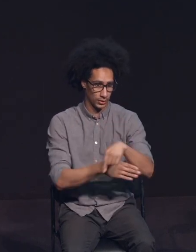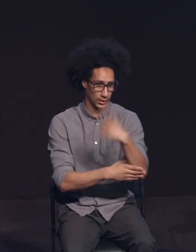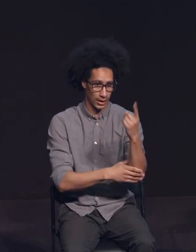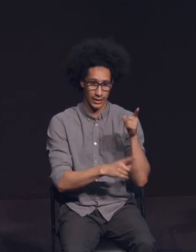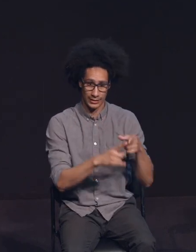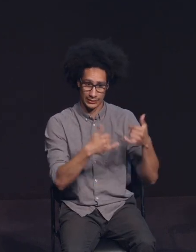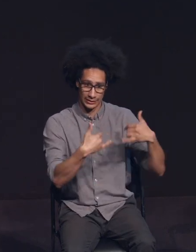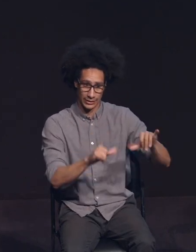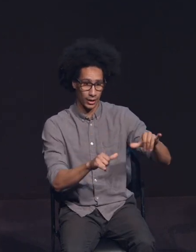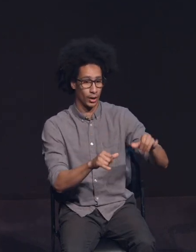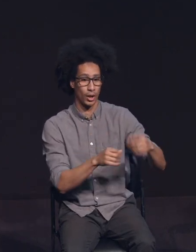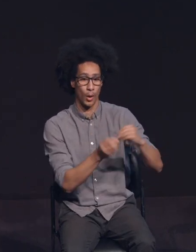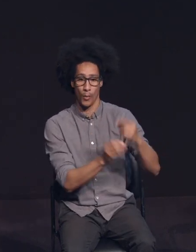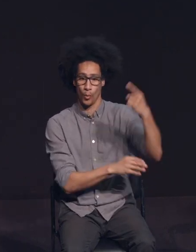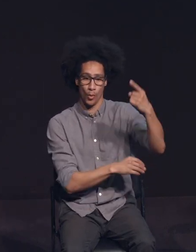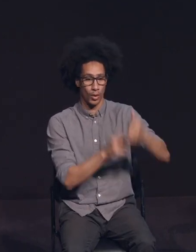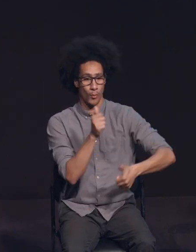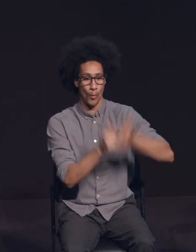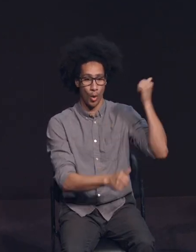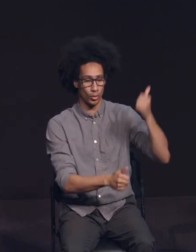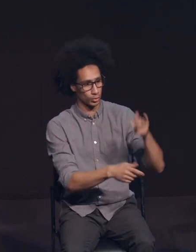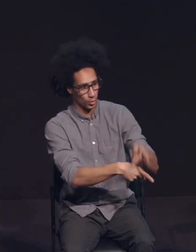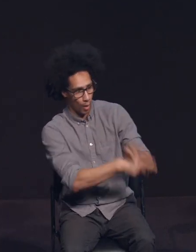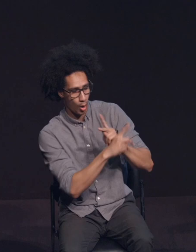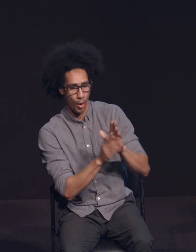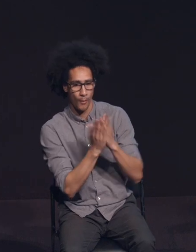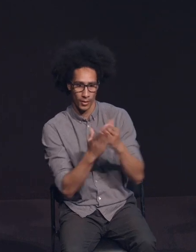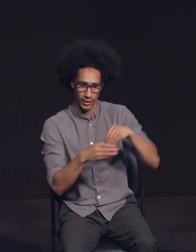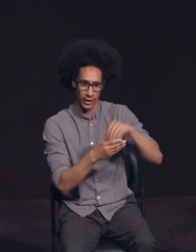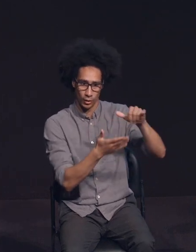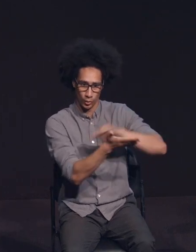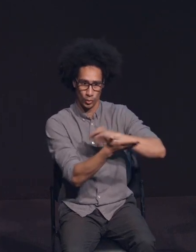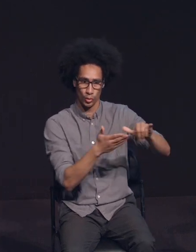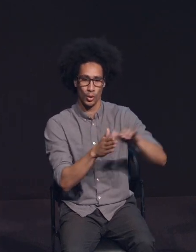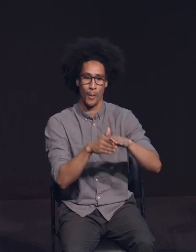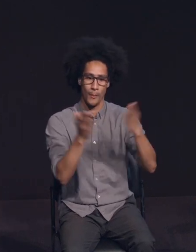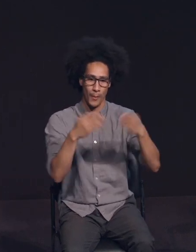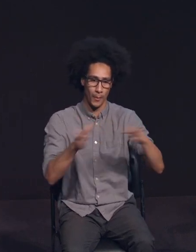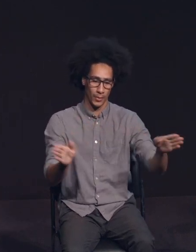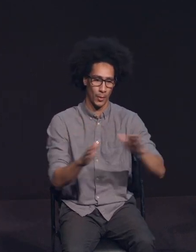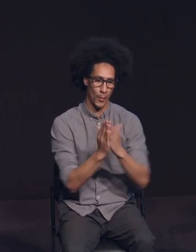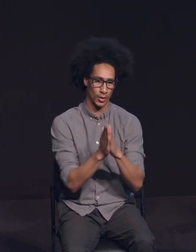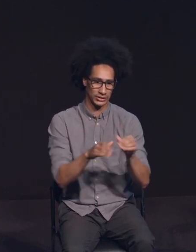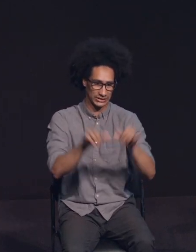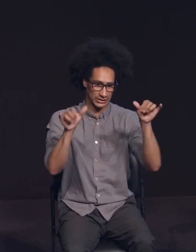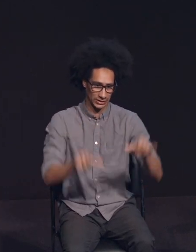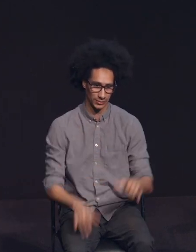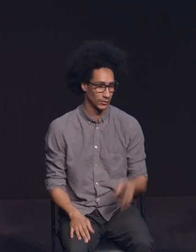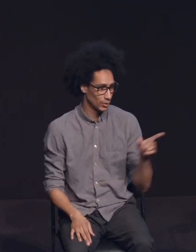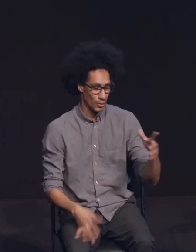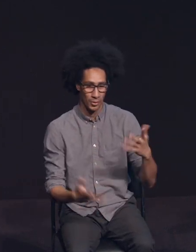Library in the entire system. So it is a beloved text and beloved by Black people as well,